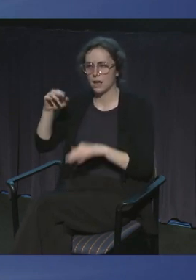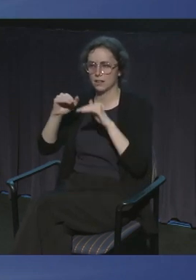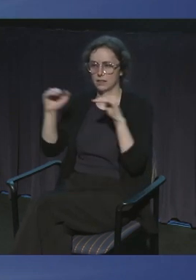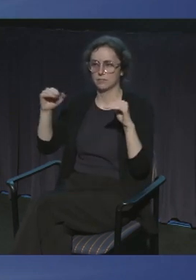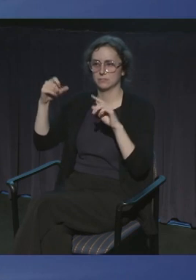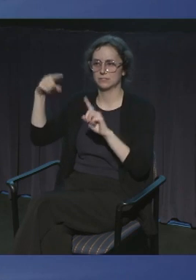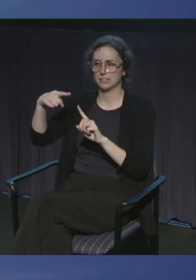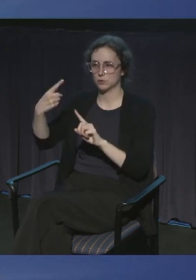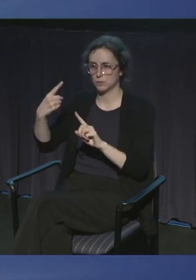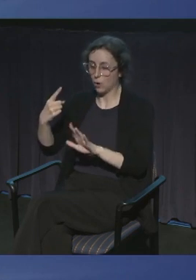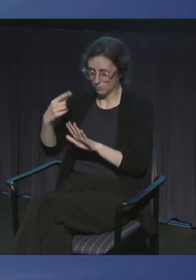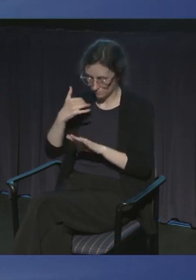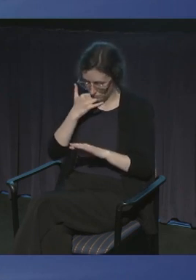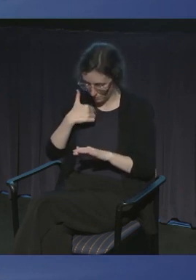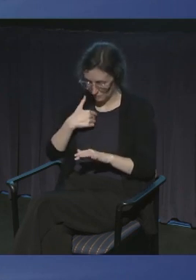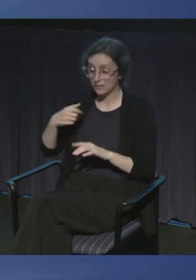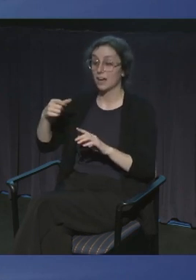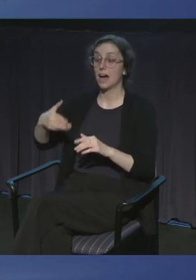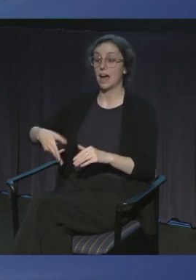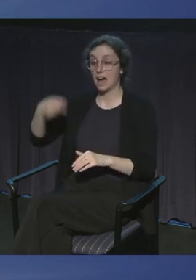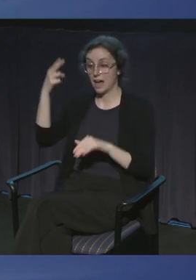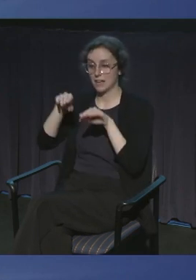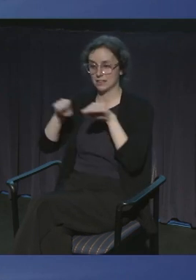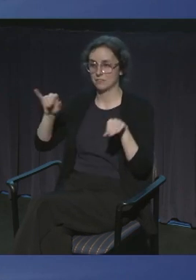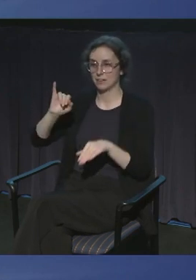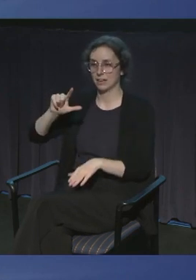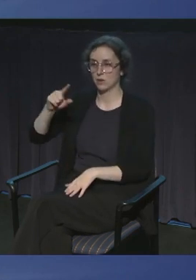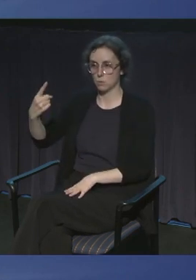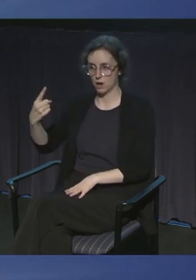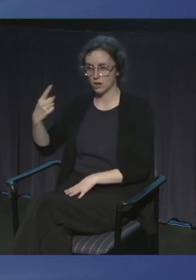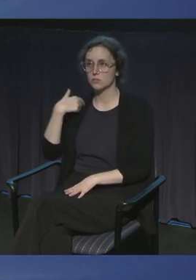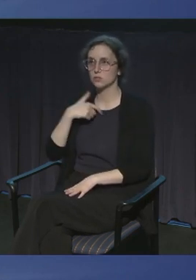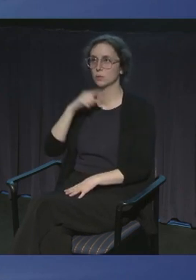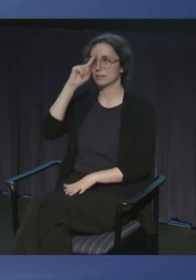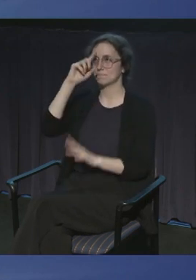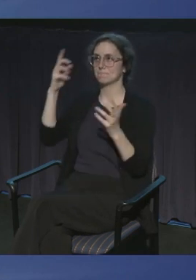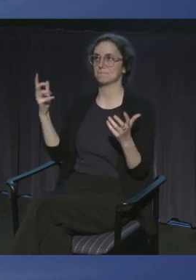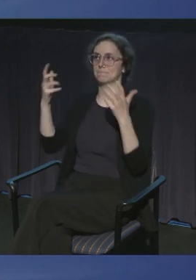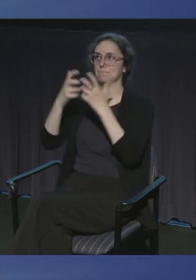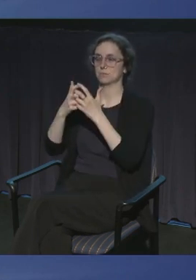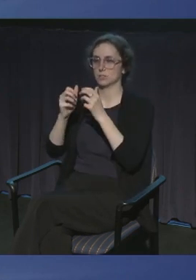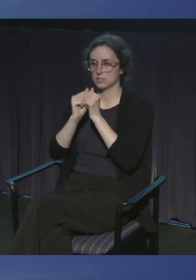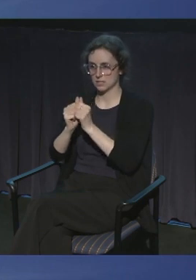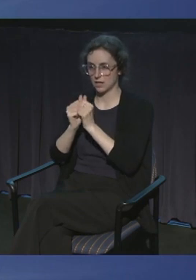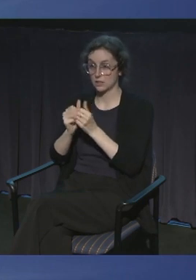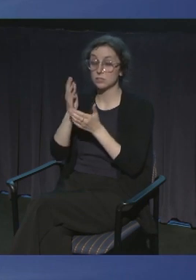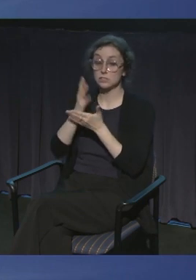RESPECTABLE IL-1. WE WERE ABLE TO PUT THE TWO TOGETHER, SUGGESTING THAT SOME INTERACTION HAS TO HAPPEN